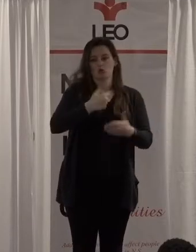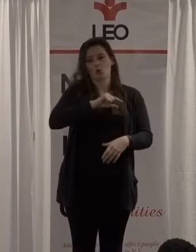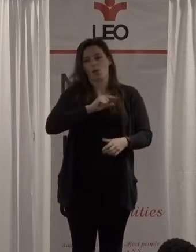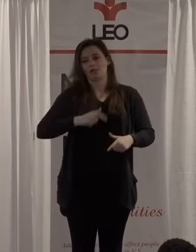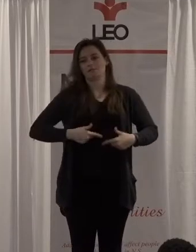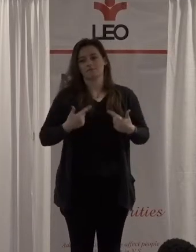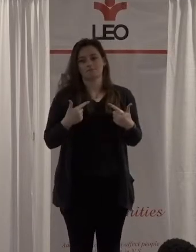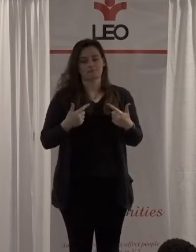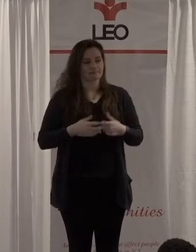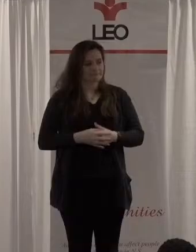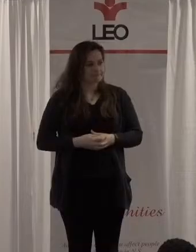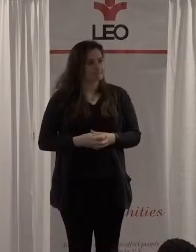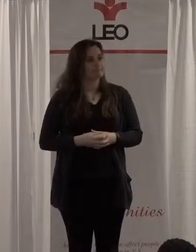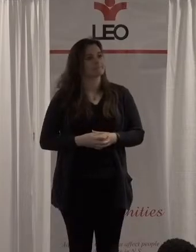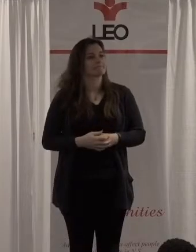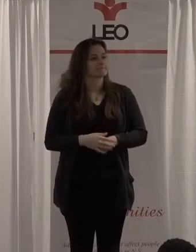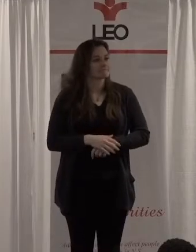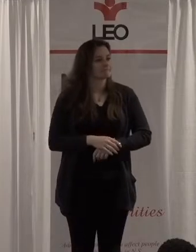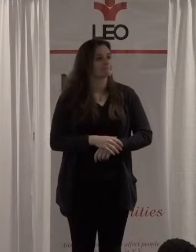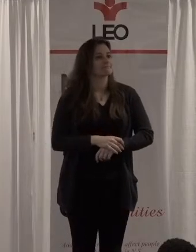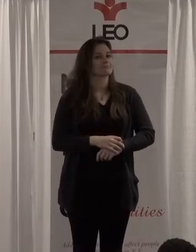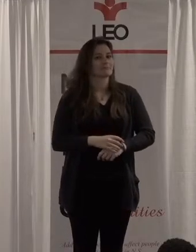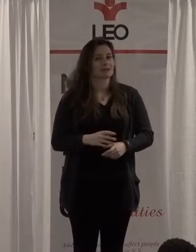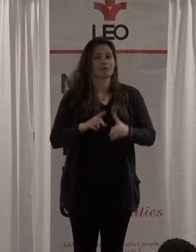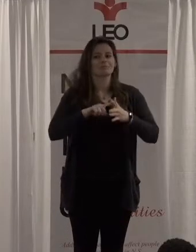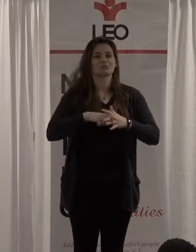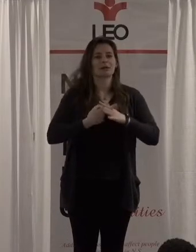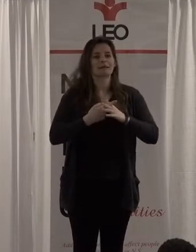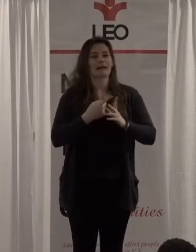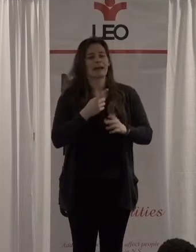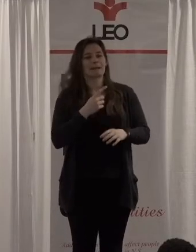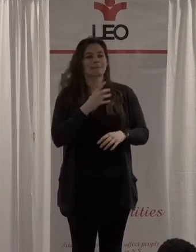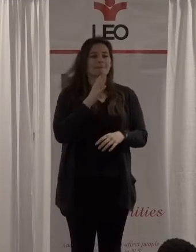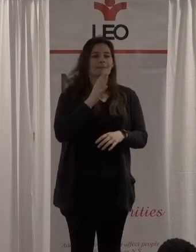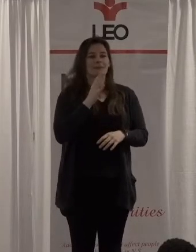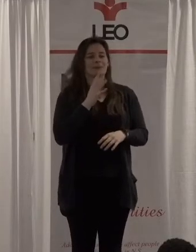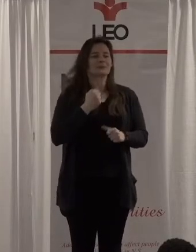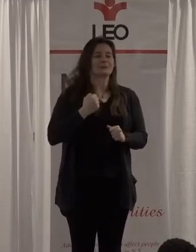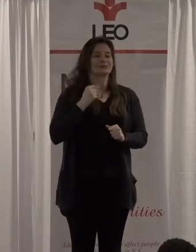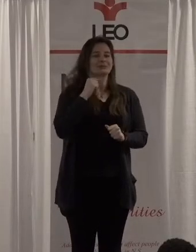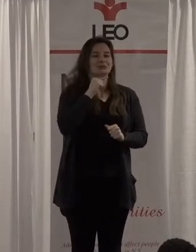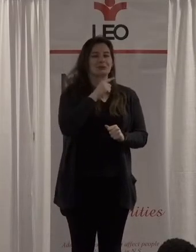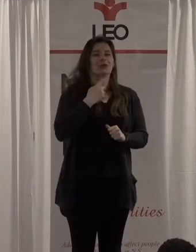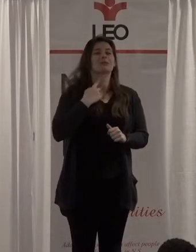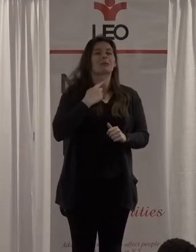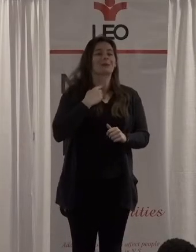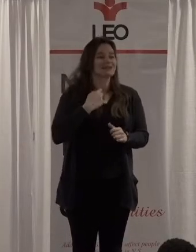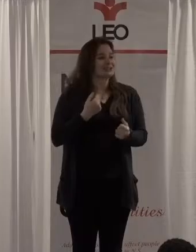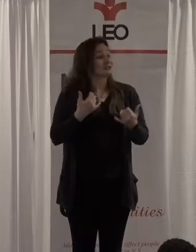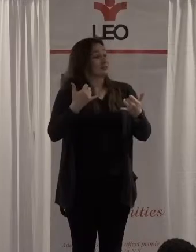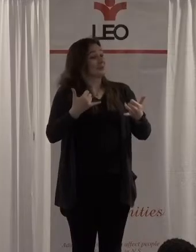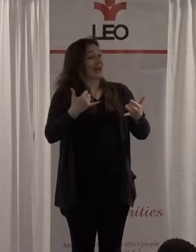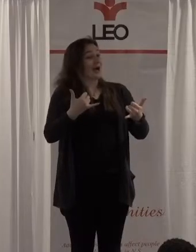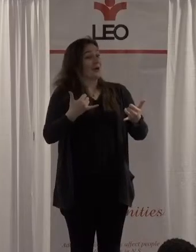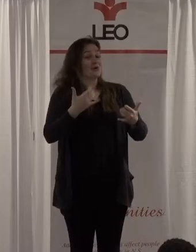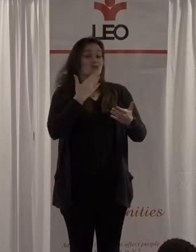I'M STARTING TO GET A BIT OF A SORE THROAT HERE, SO I THINK THIS IS A PRIME OPPORTUNITY TO RELINQUISH THE PODIUM